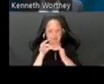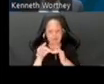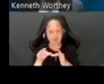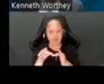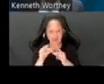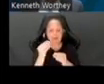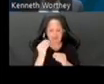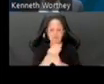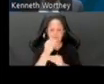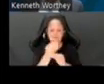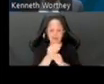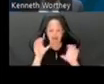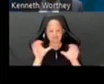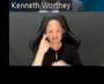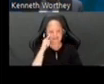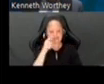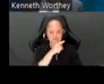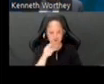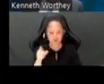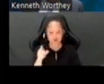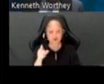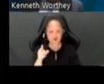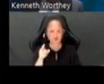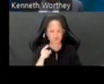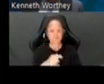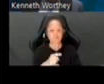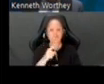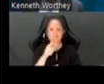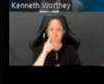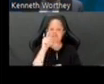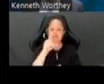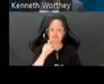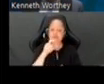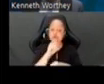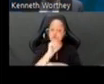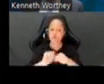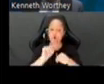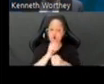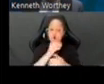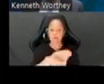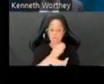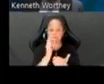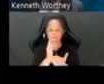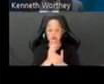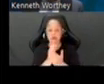done for them. Such as if they get to work on a budget. The financial visual is the cover